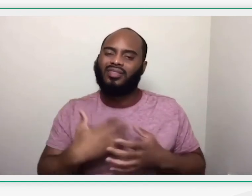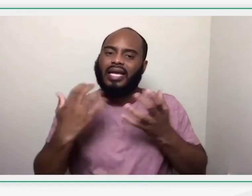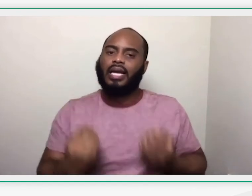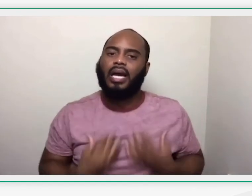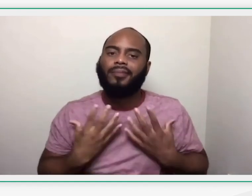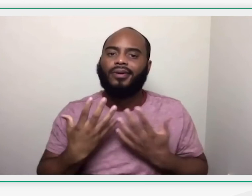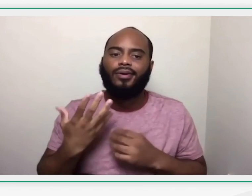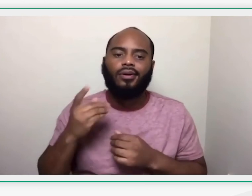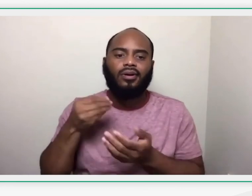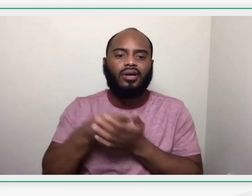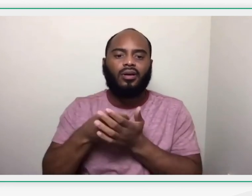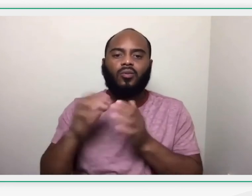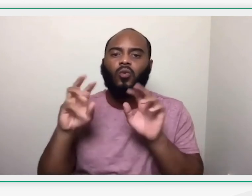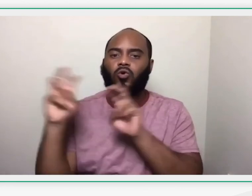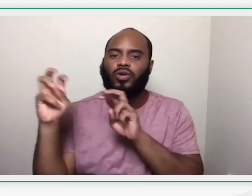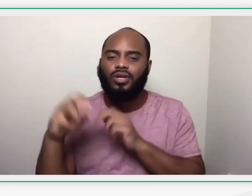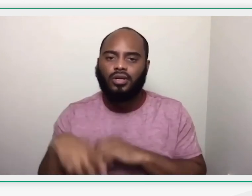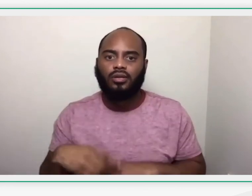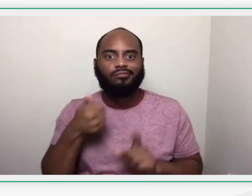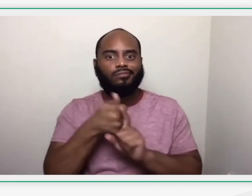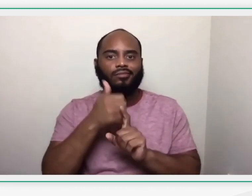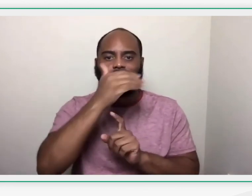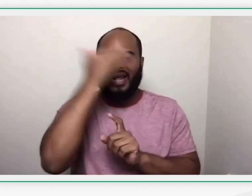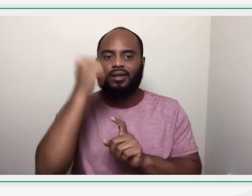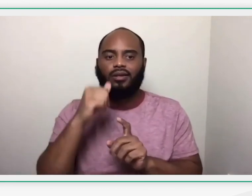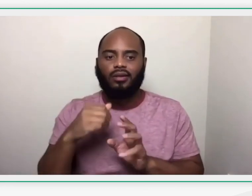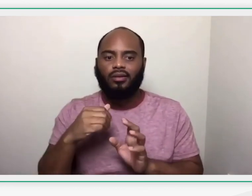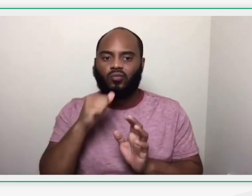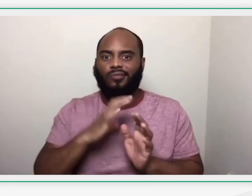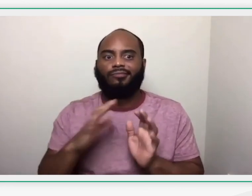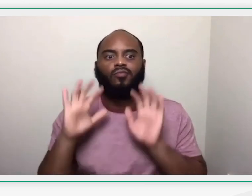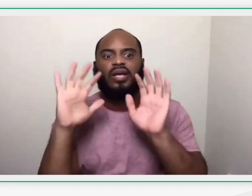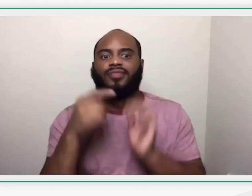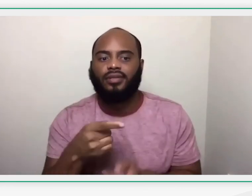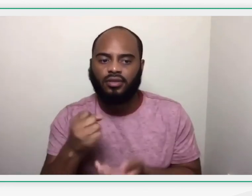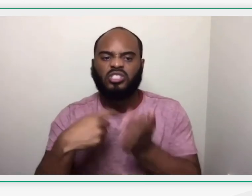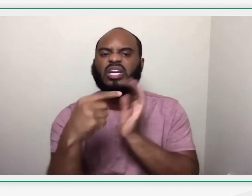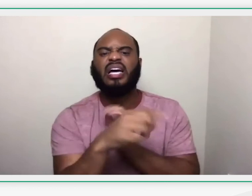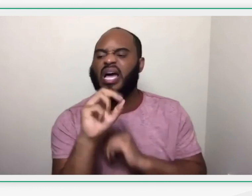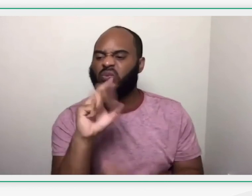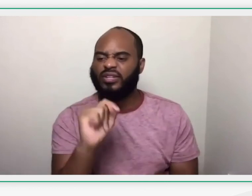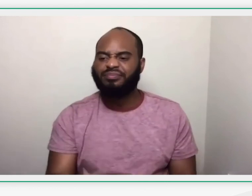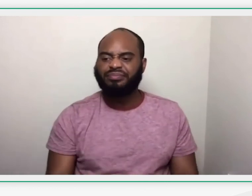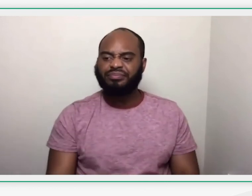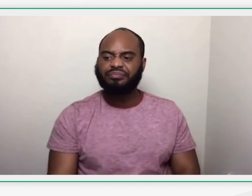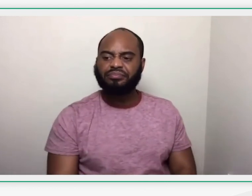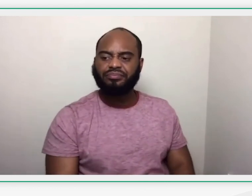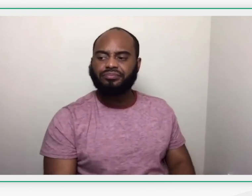My Fab Finance has inspirational quotes, financial quotes, and money management tips. Another good one is Tyler McBroom,